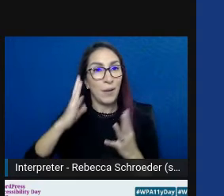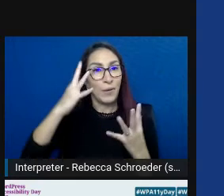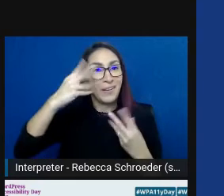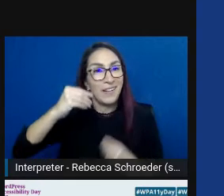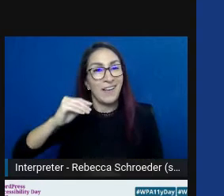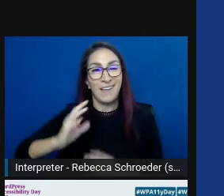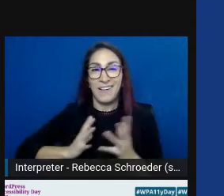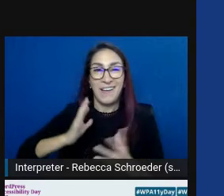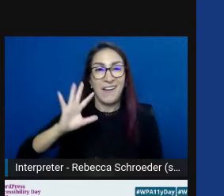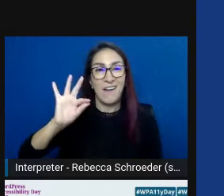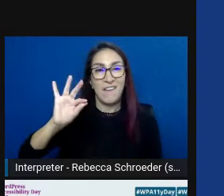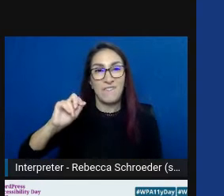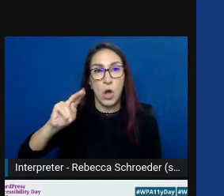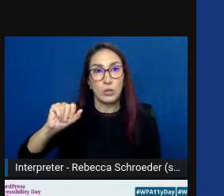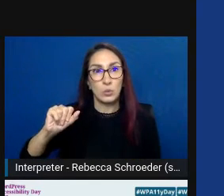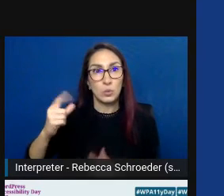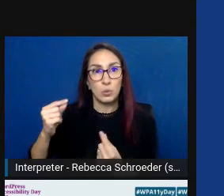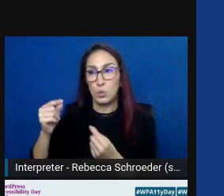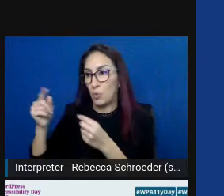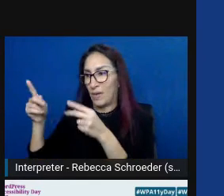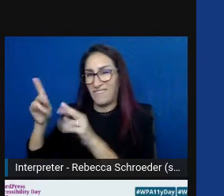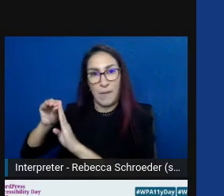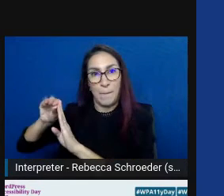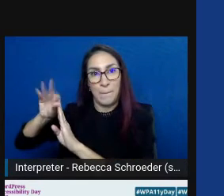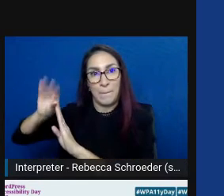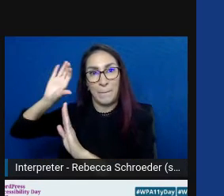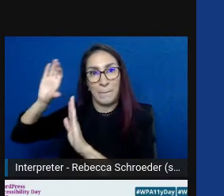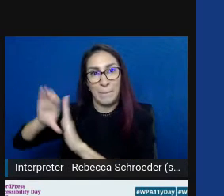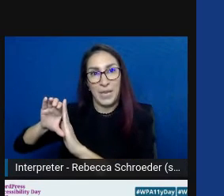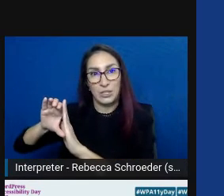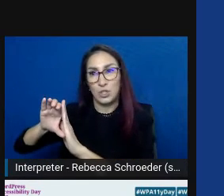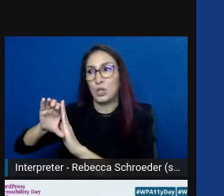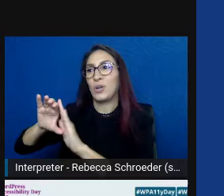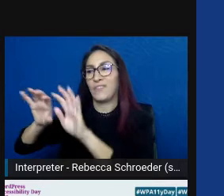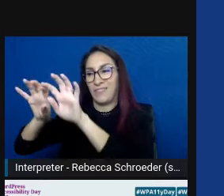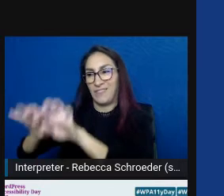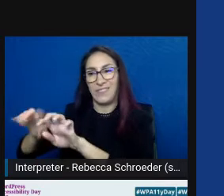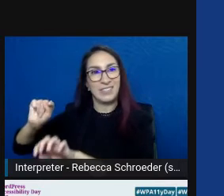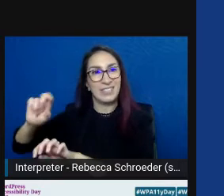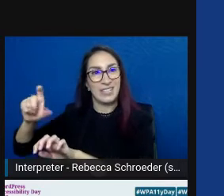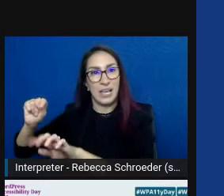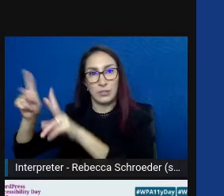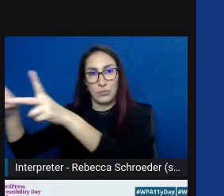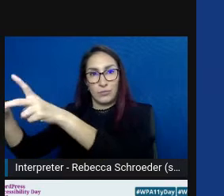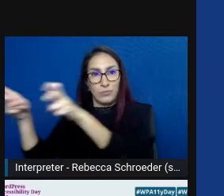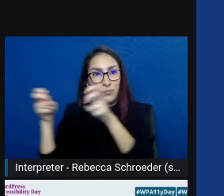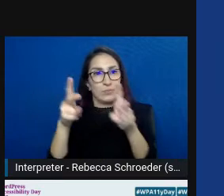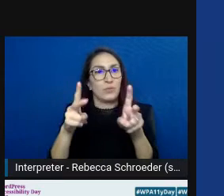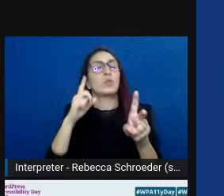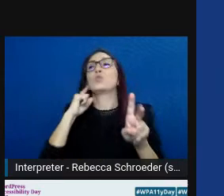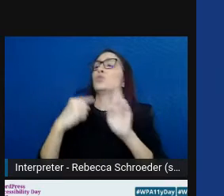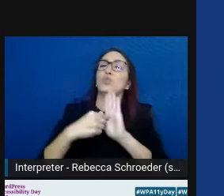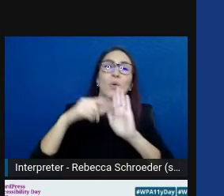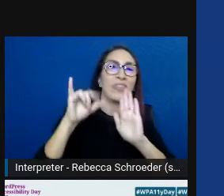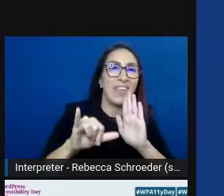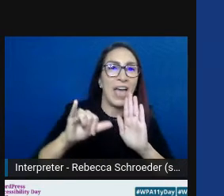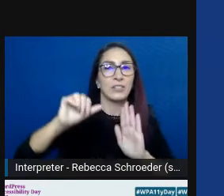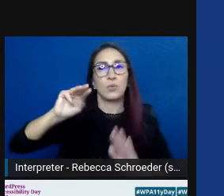and cut them out and then present that as our menu or as our main text even.